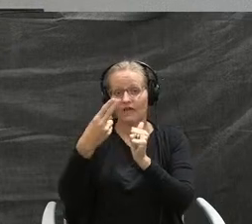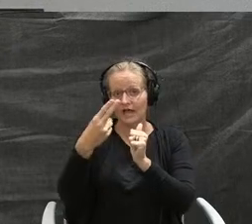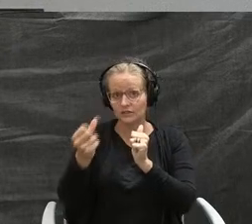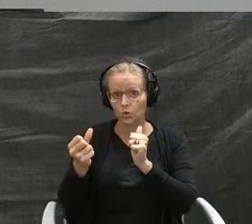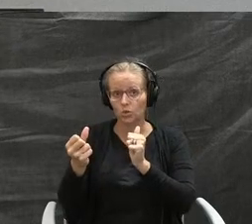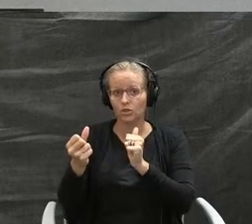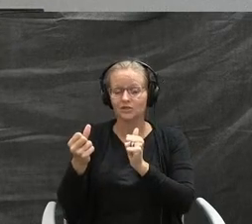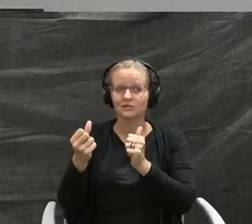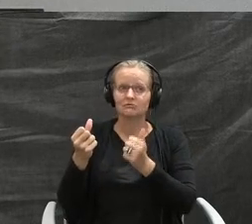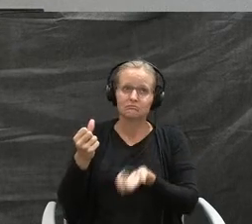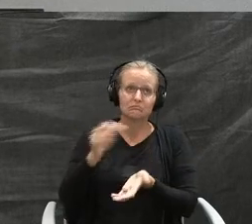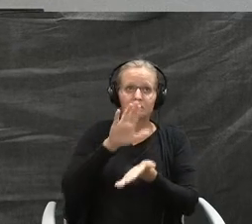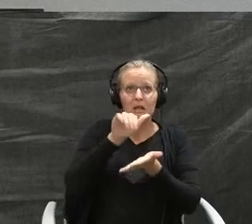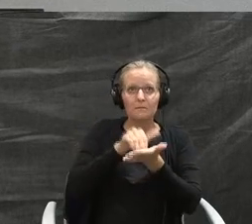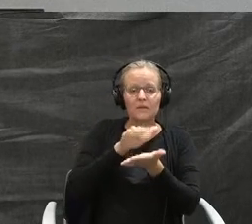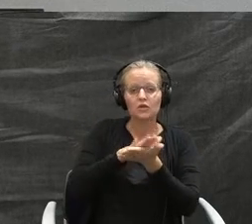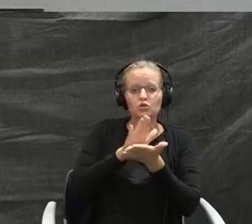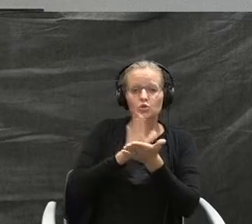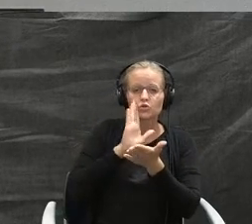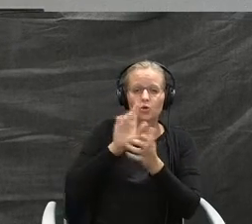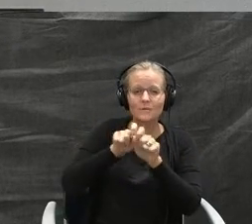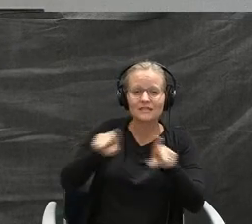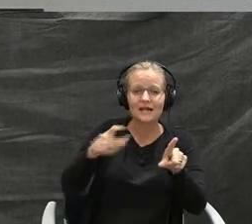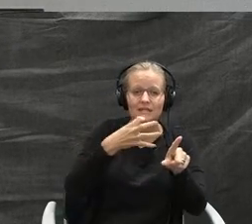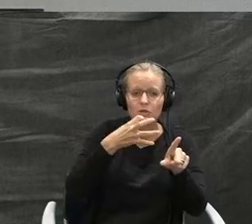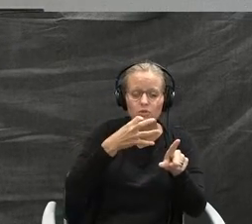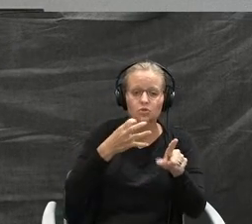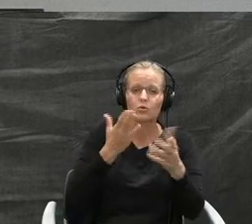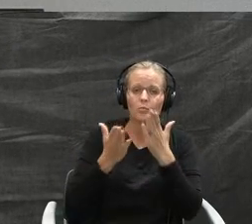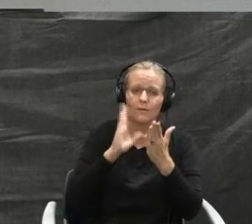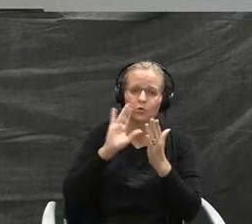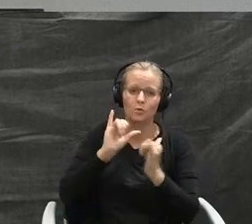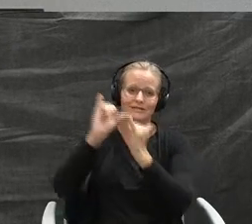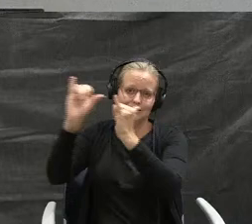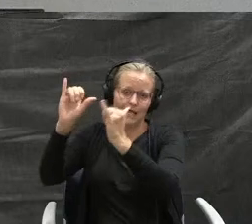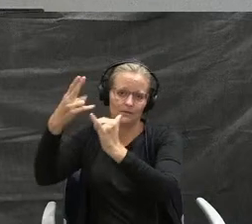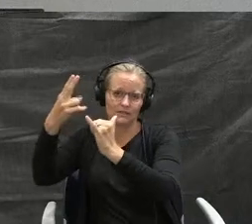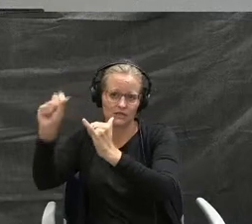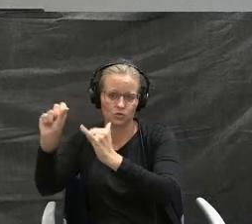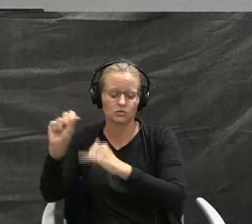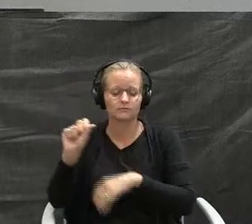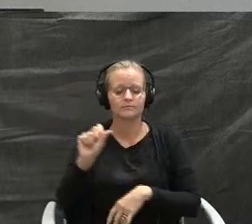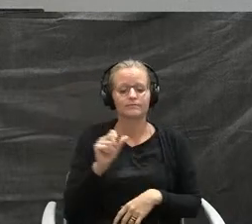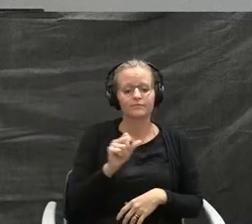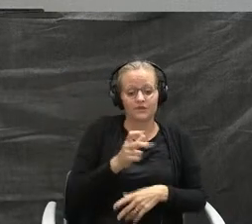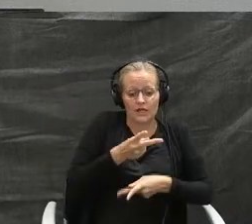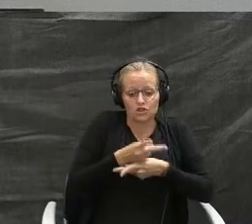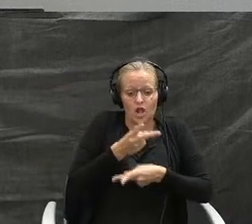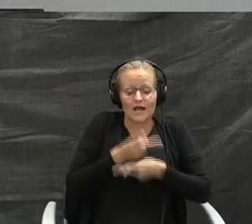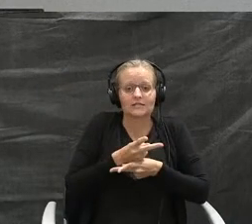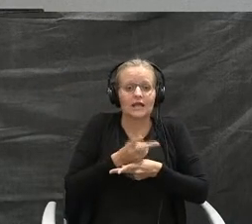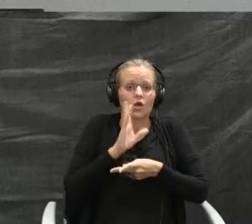to do with the high school child. Care will be provided to essential workers and of course teachers will be essential